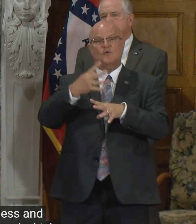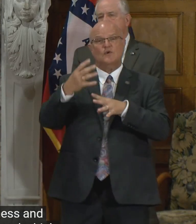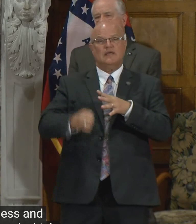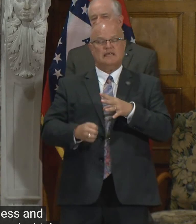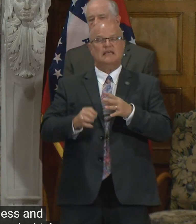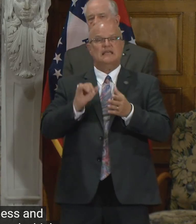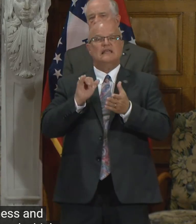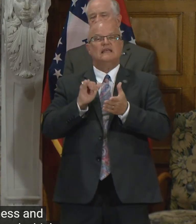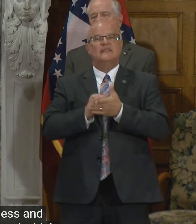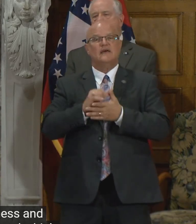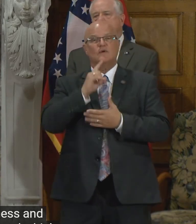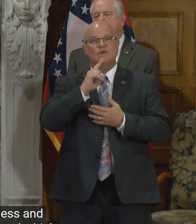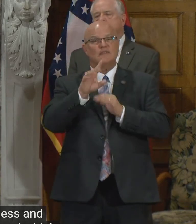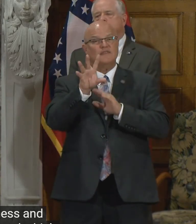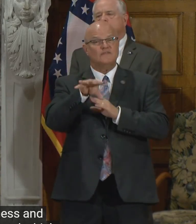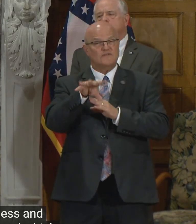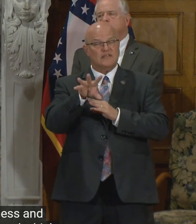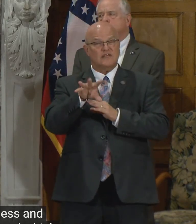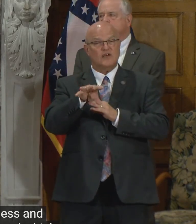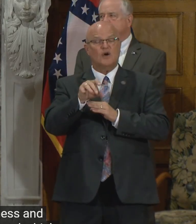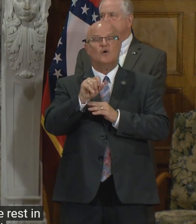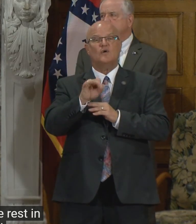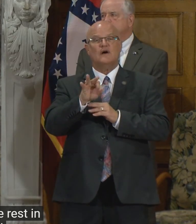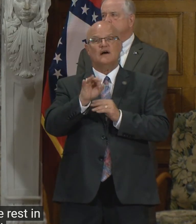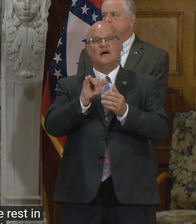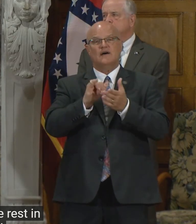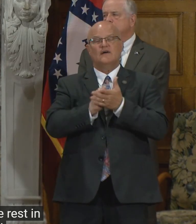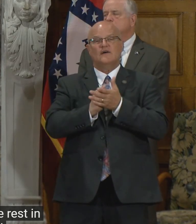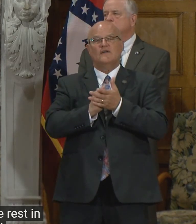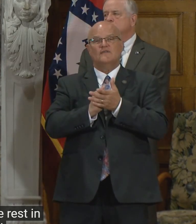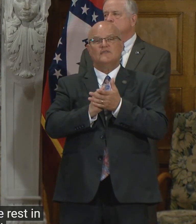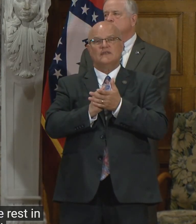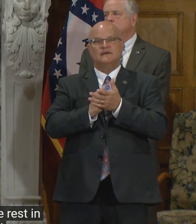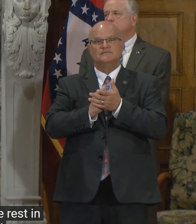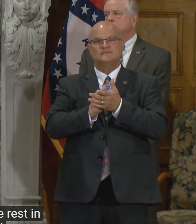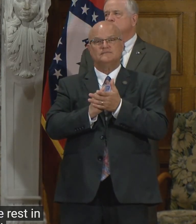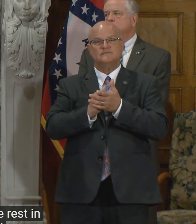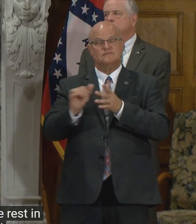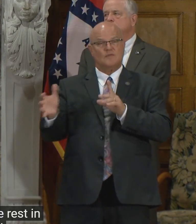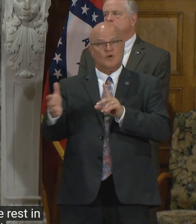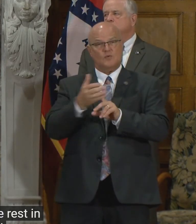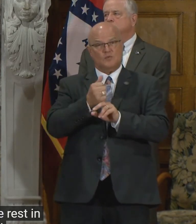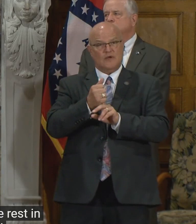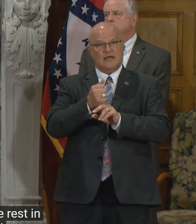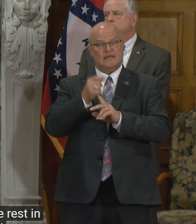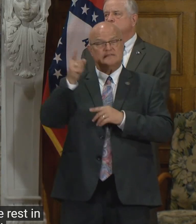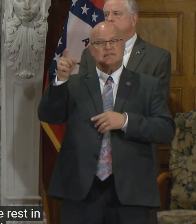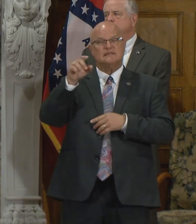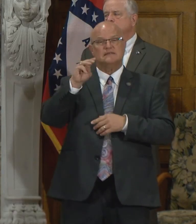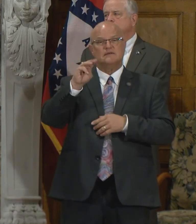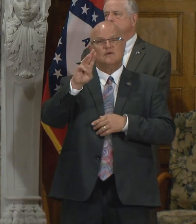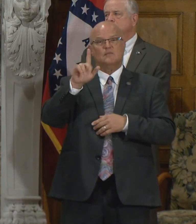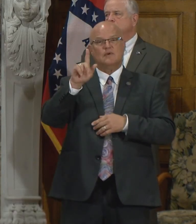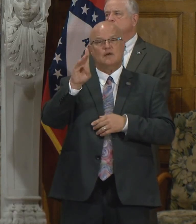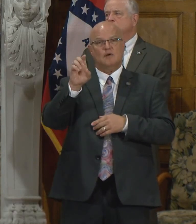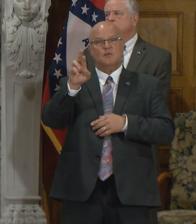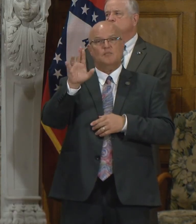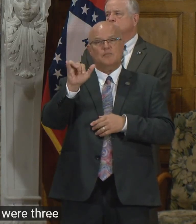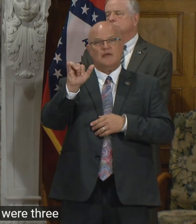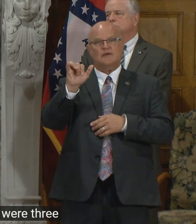which was the video of the. Arrest in Mulberry and Crawford County.